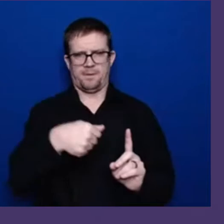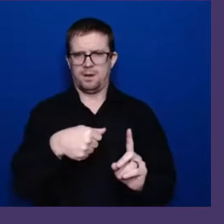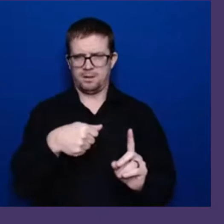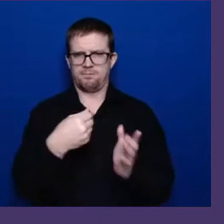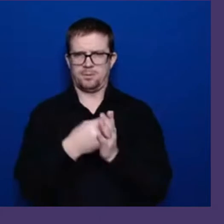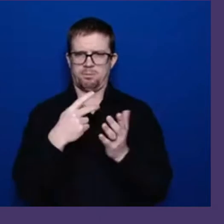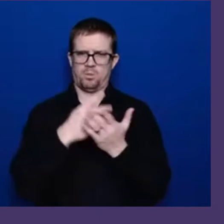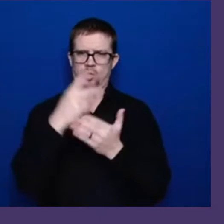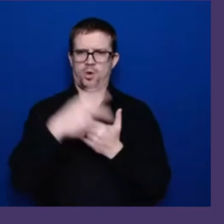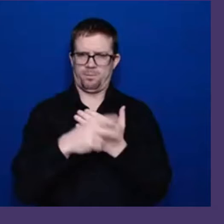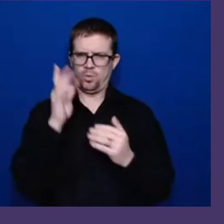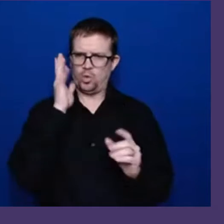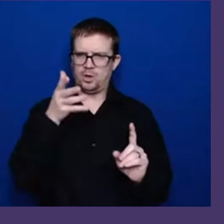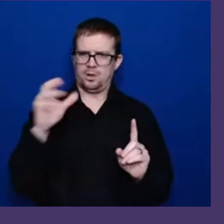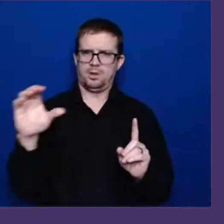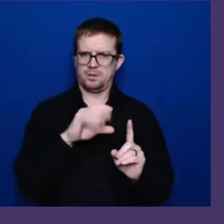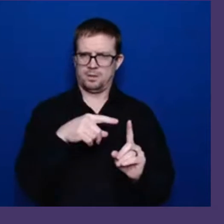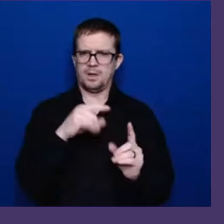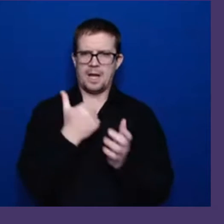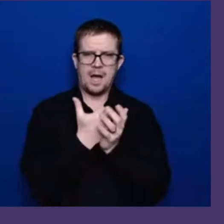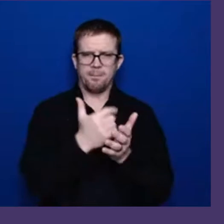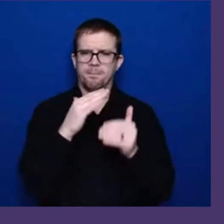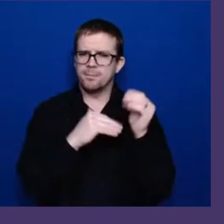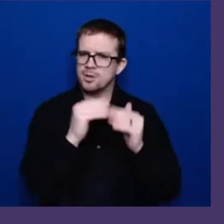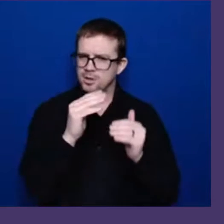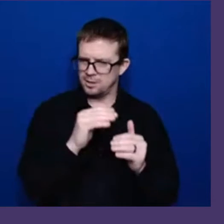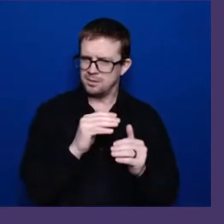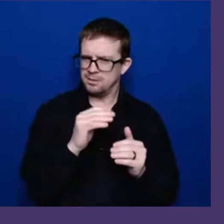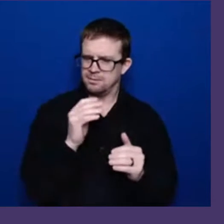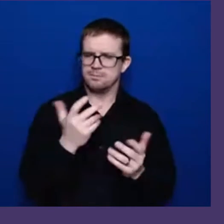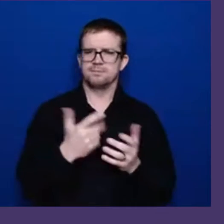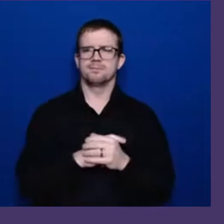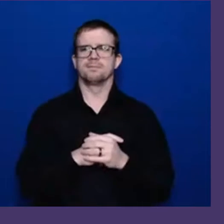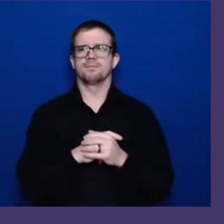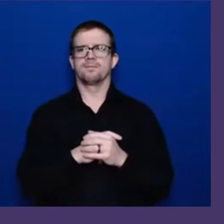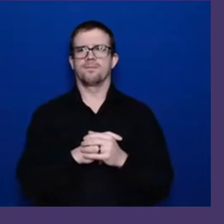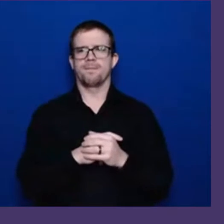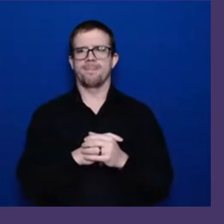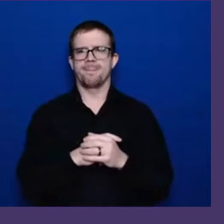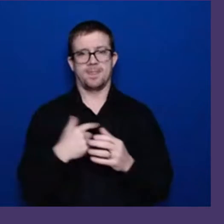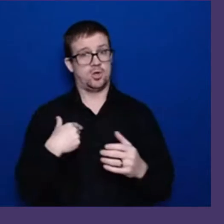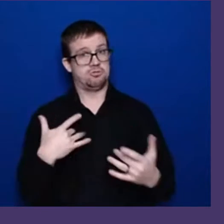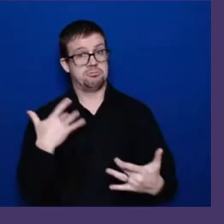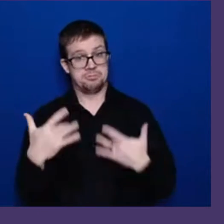Keri Gray: I get so excited when I think about where we are going,